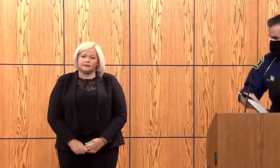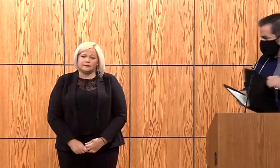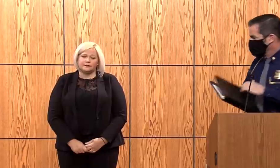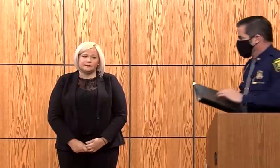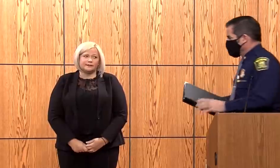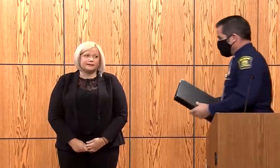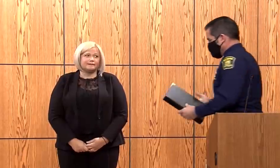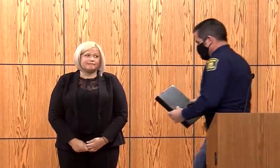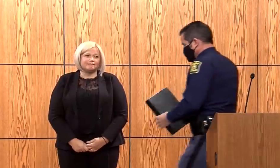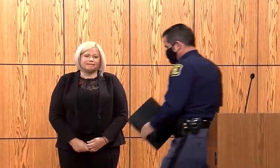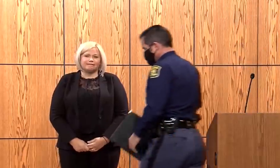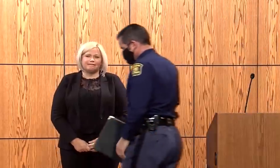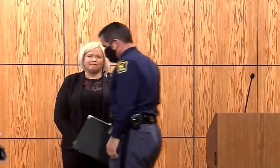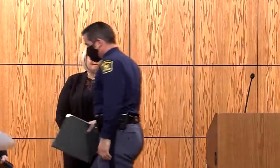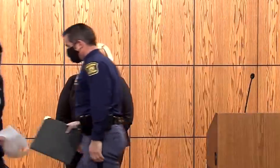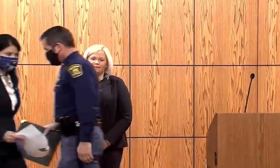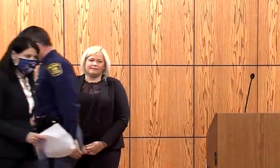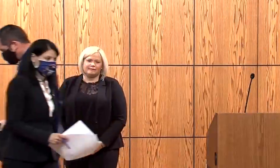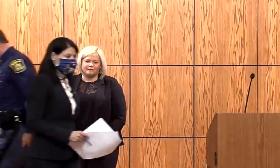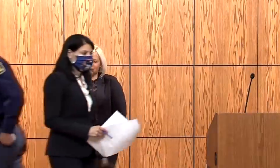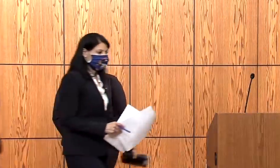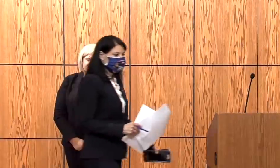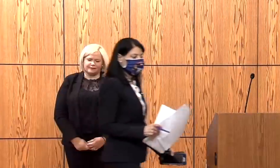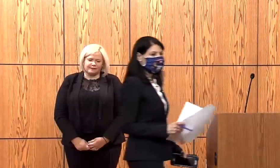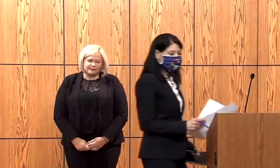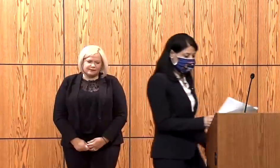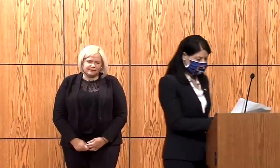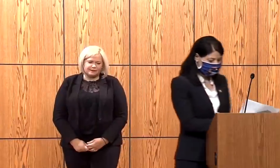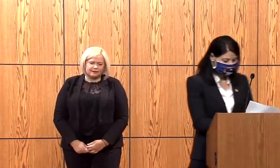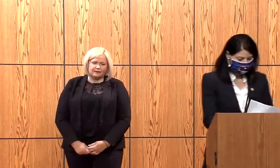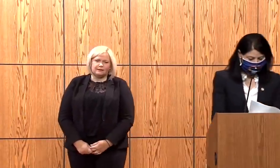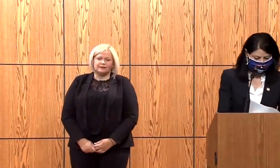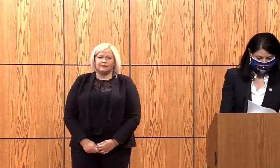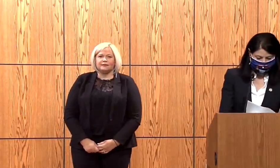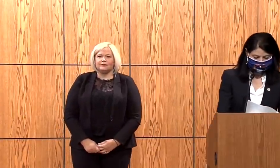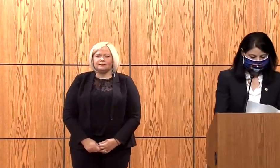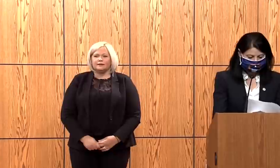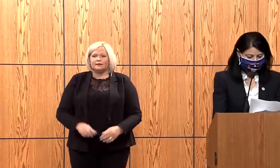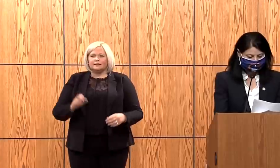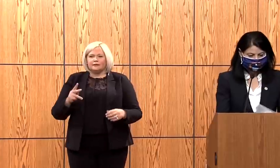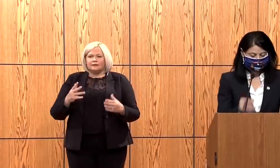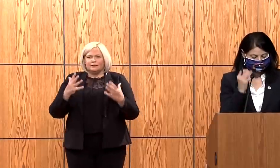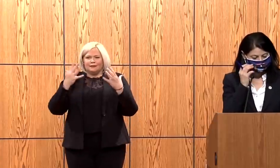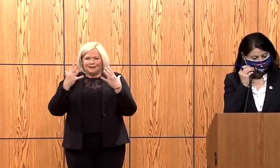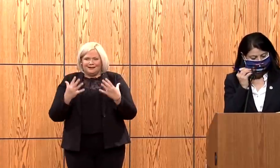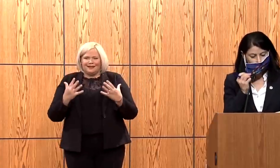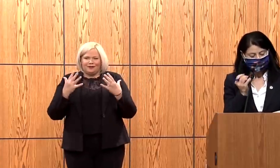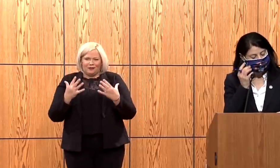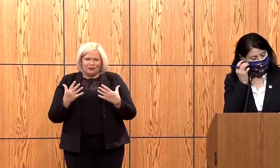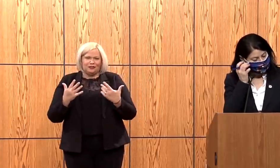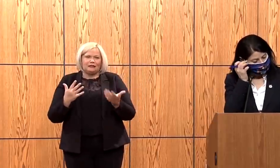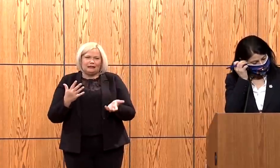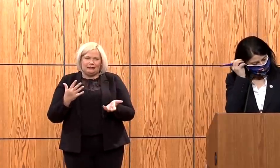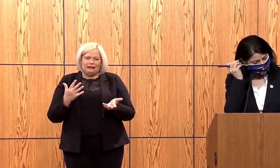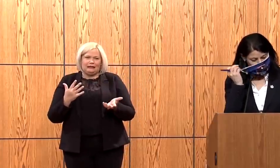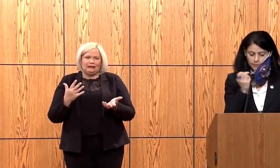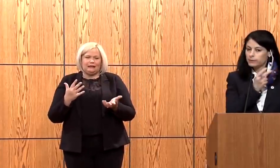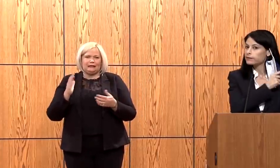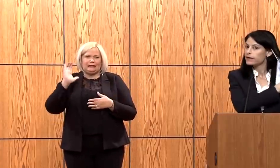NESSEL. >> OKAY.